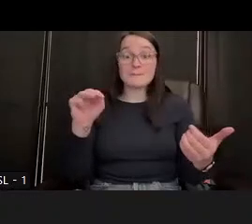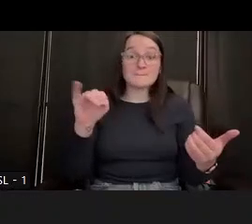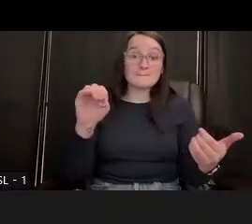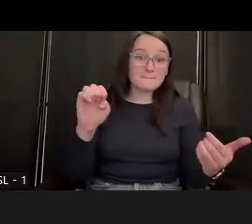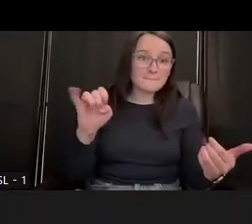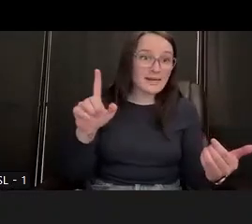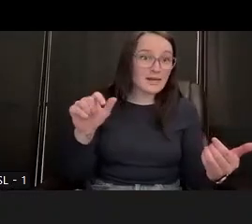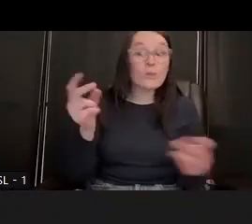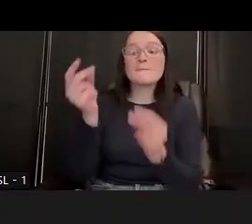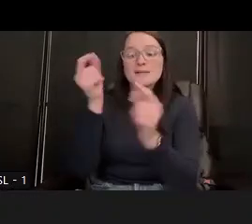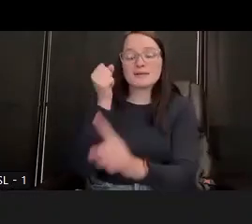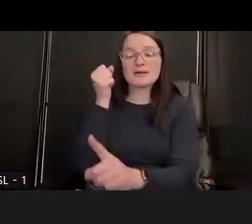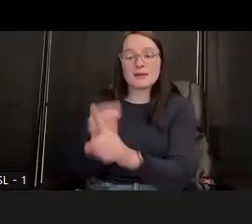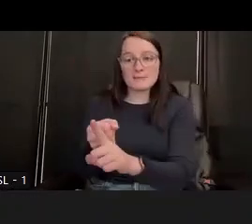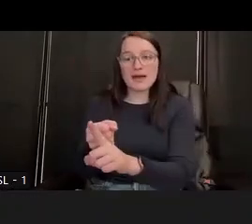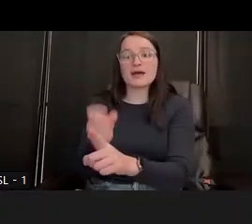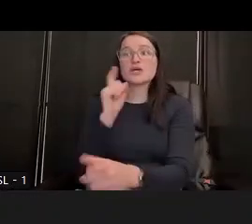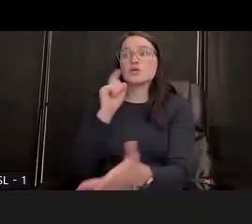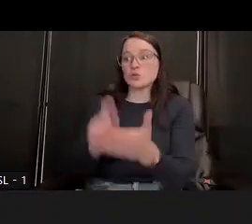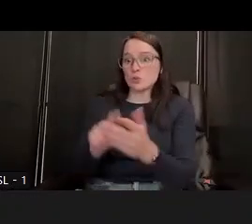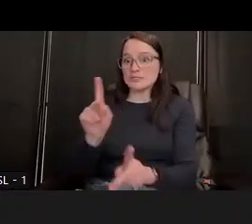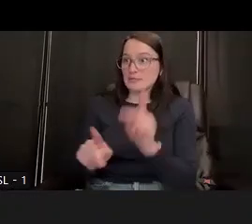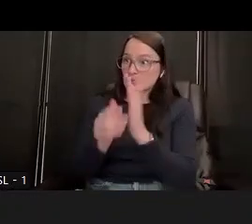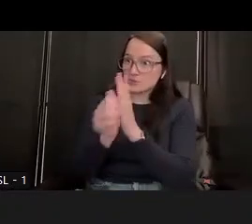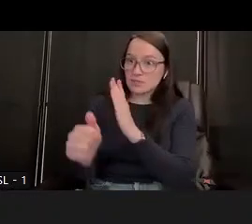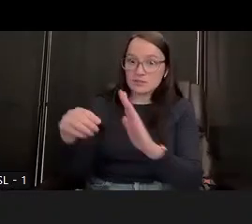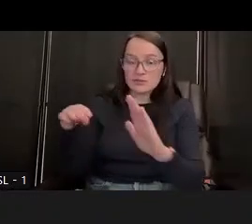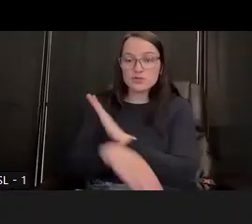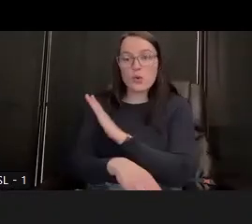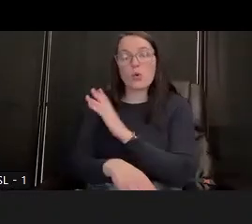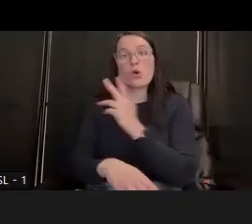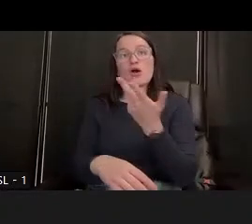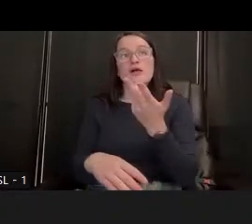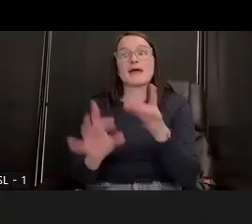it reduces their participation with the rest of the team or weakens that sense of belonging which